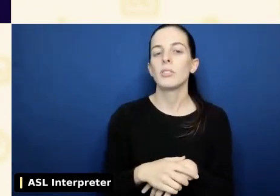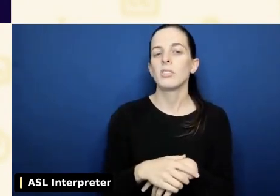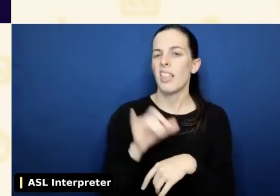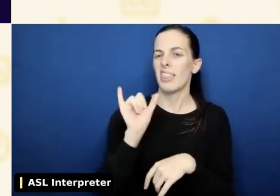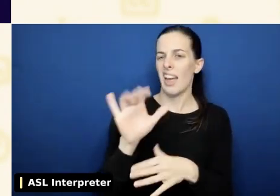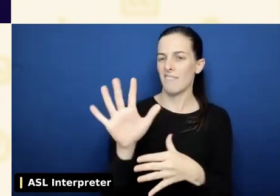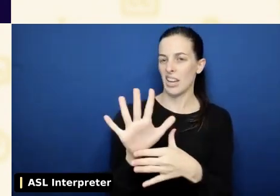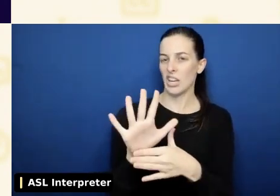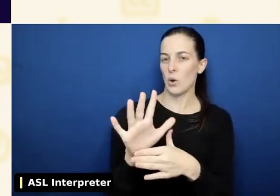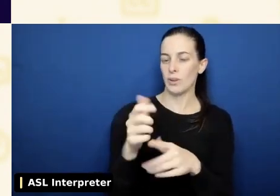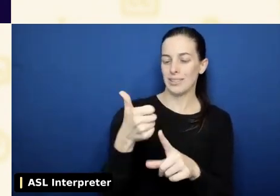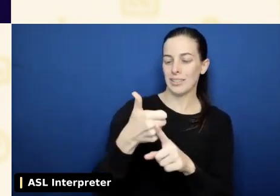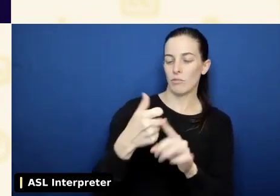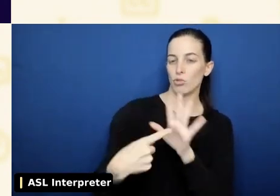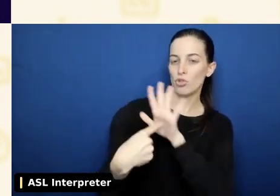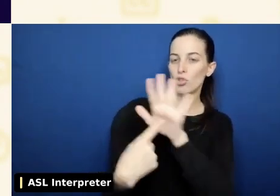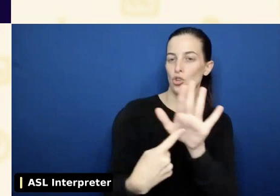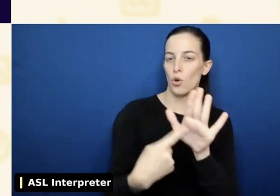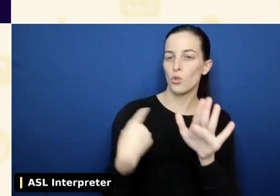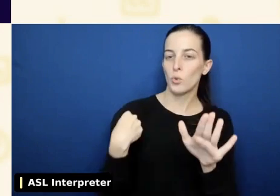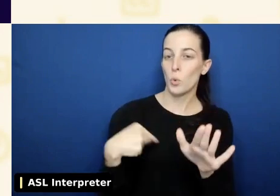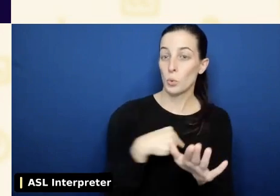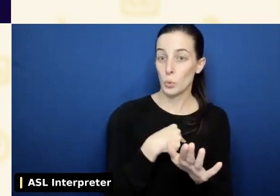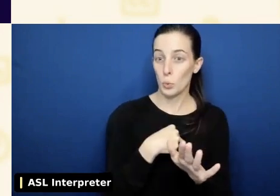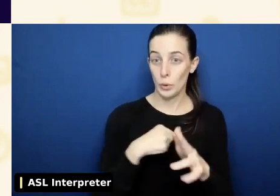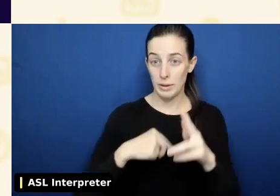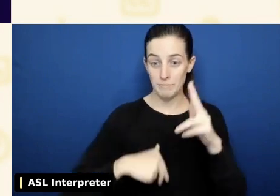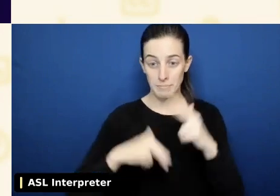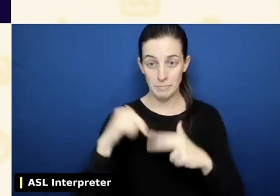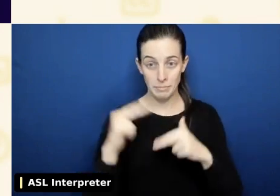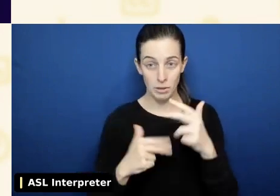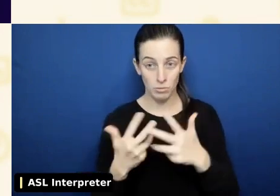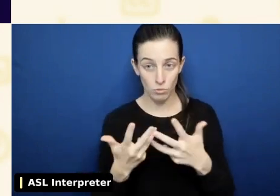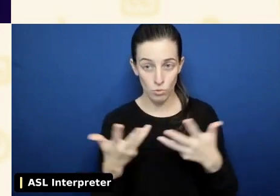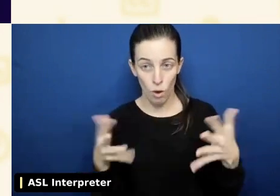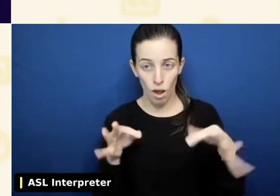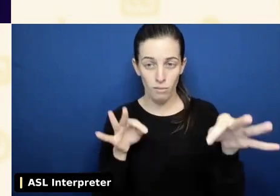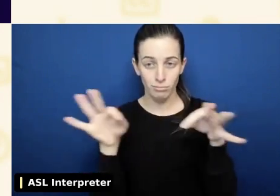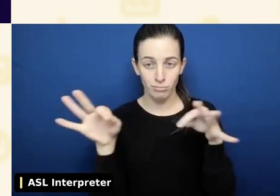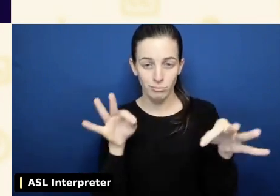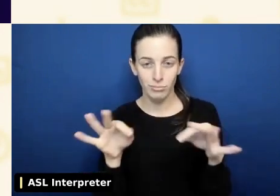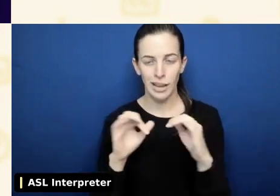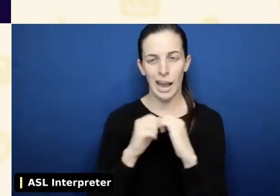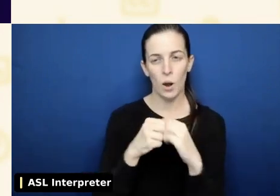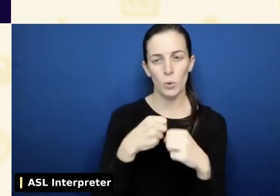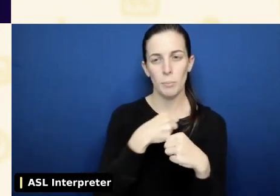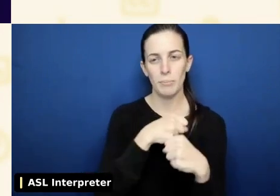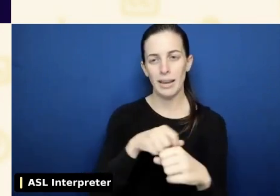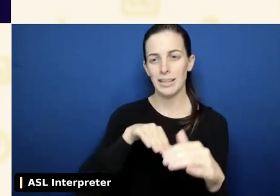and what we were talking about trying to make accessible to people who are screen reader users.